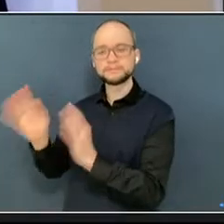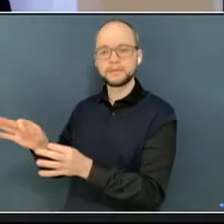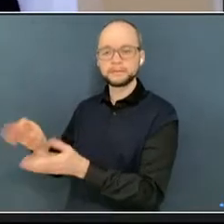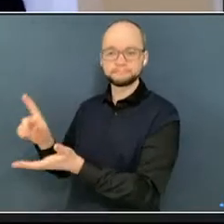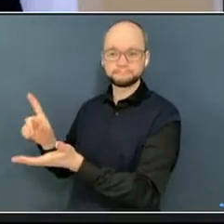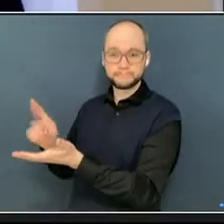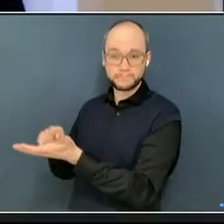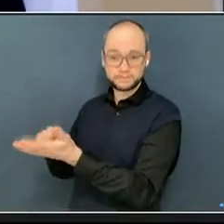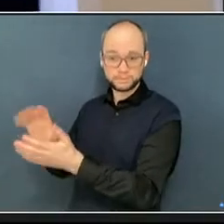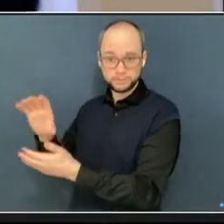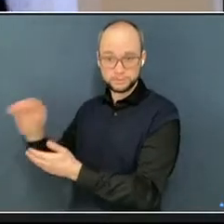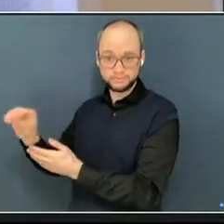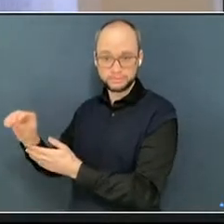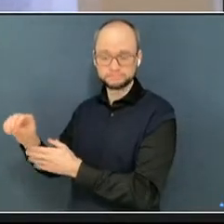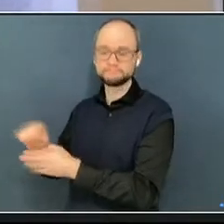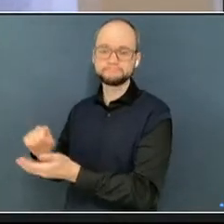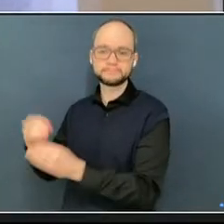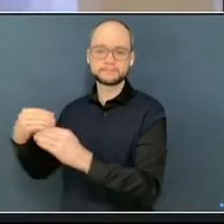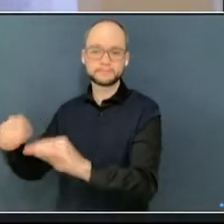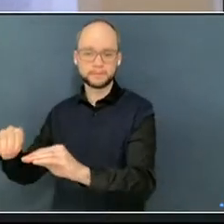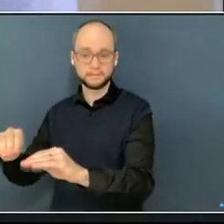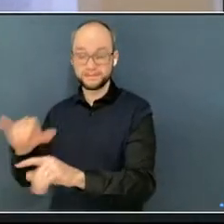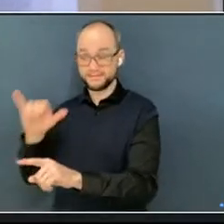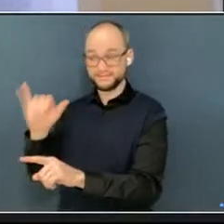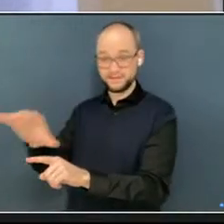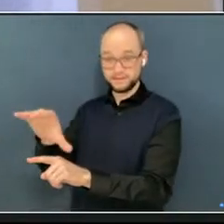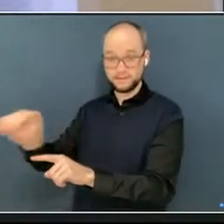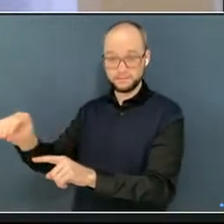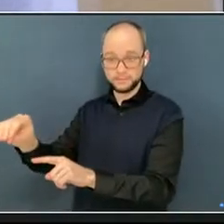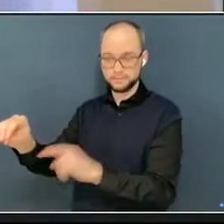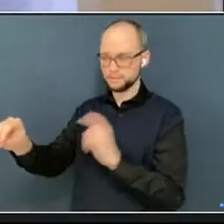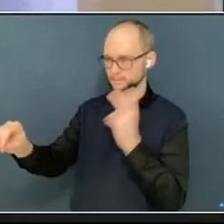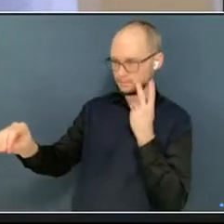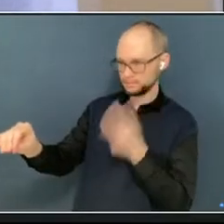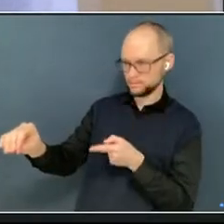sells it to another publishing firm and saw this as my opportunity to continue